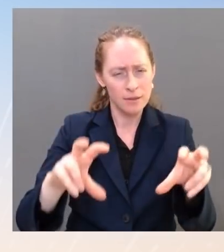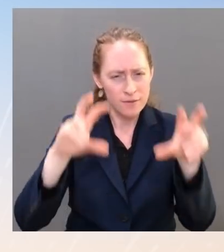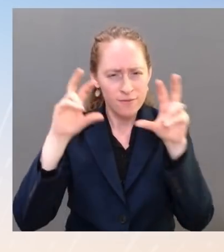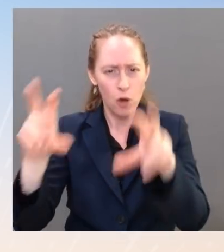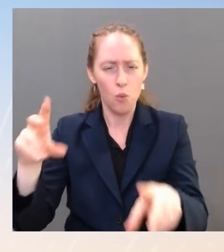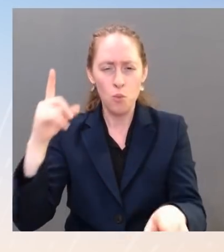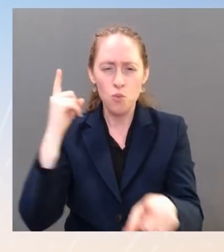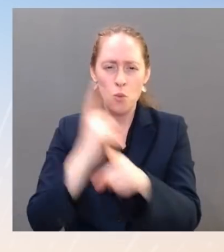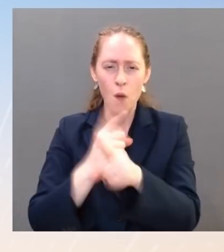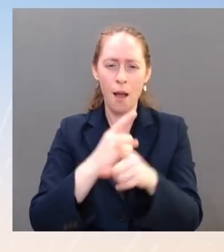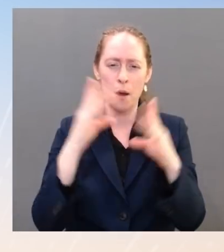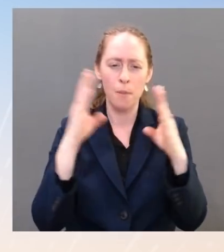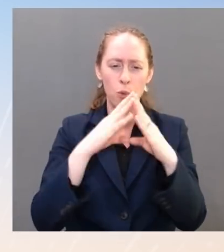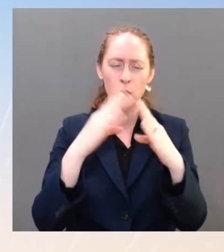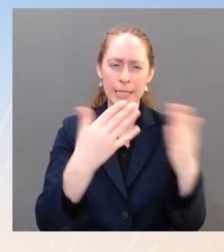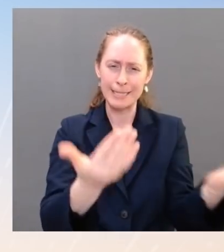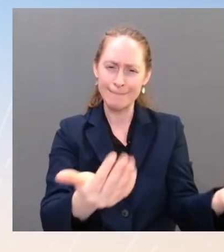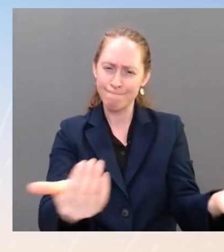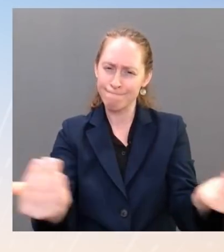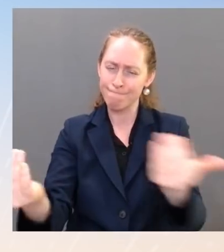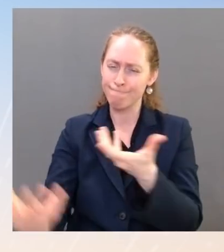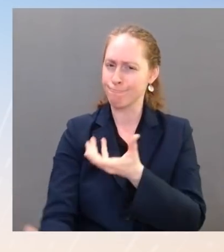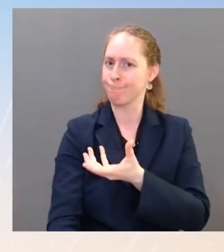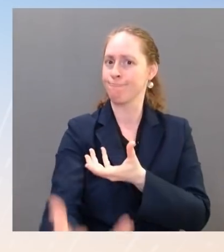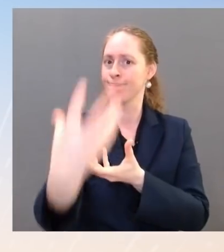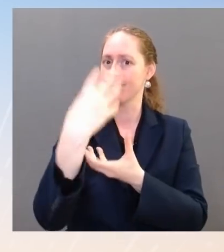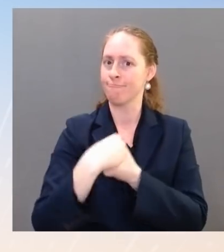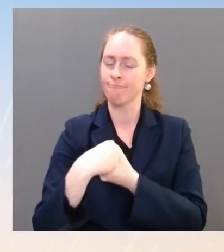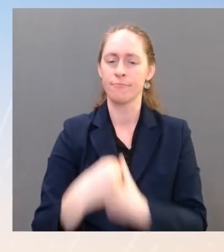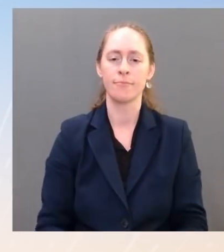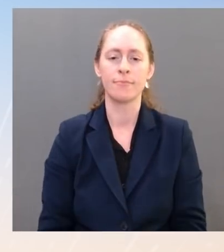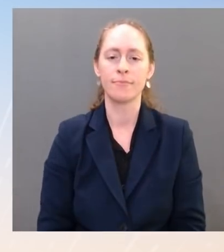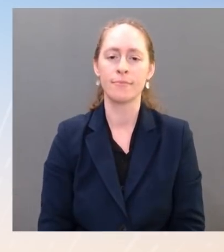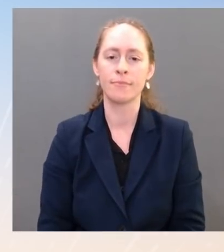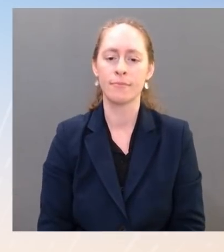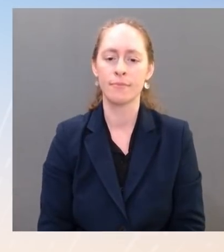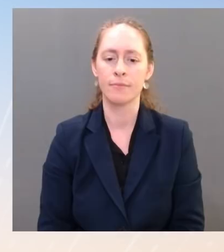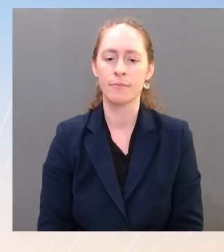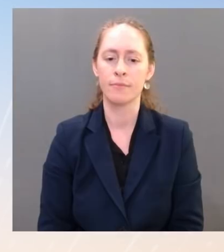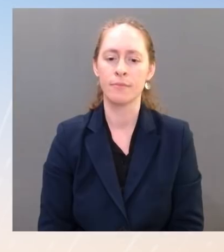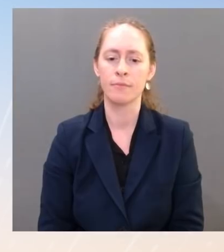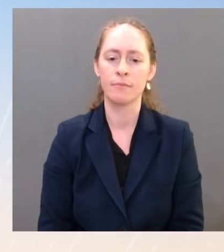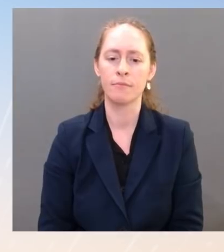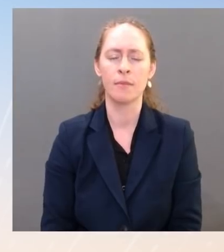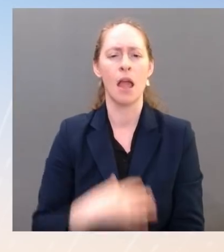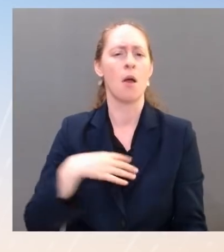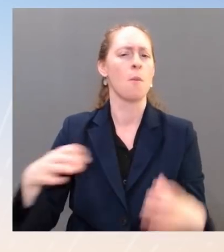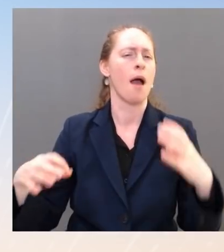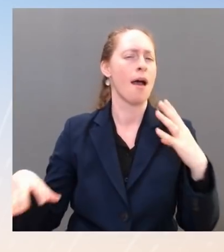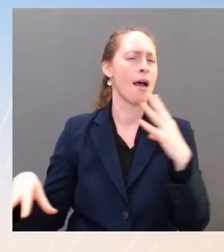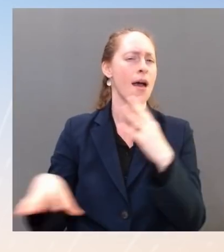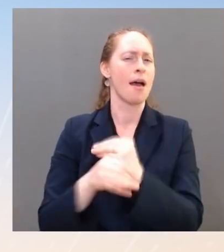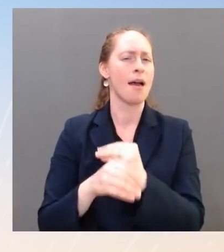you're going to -- there's going to be a lot of pressure and natural tensions that come with actually implementing this once